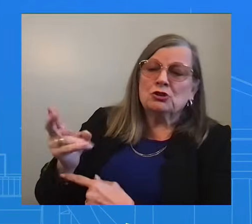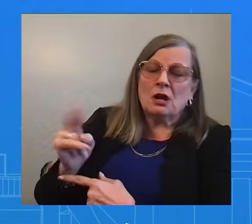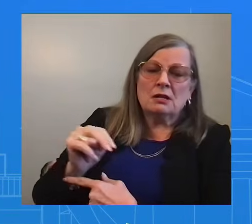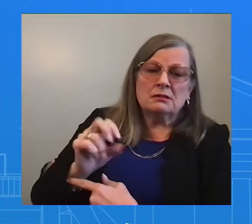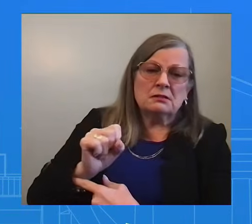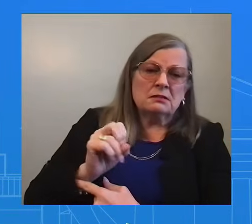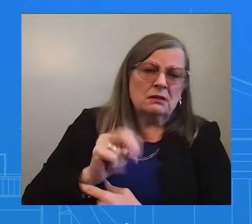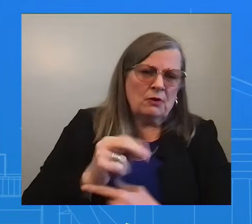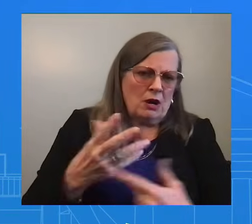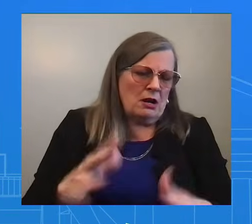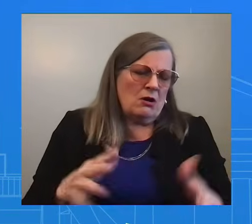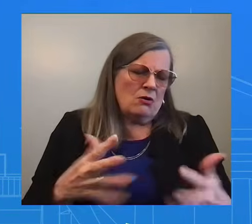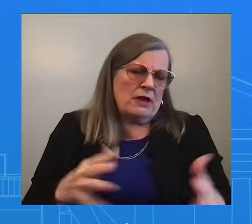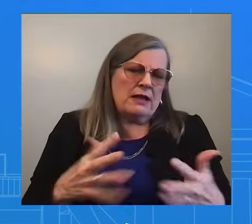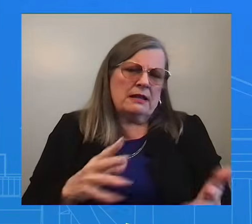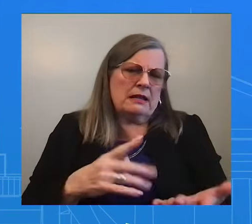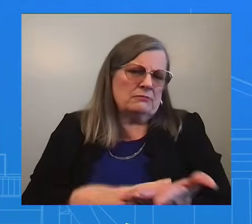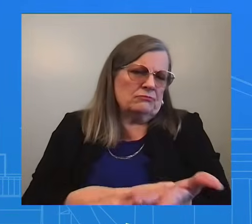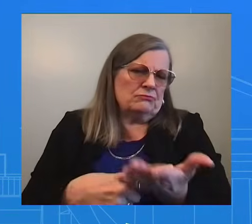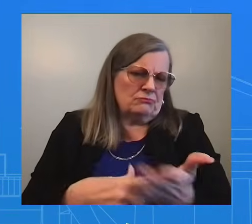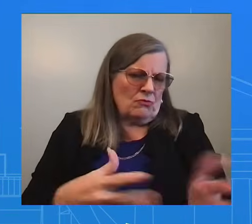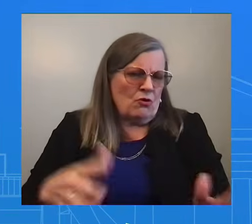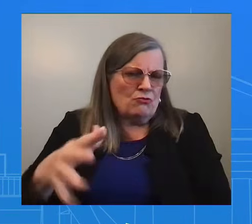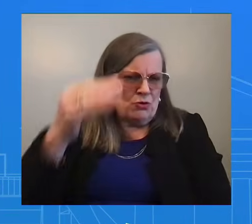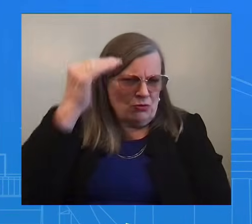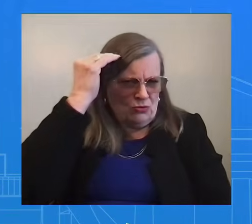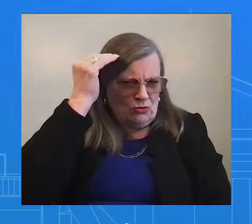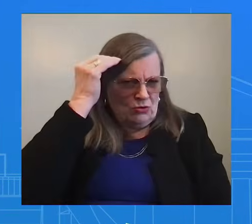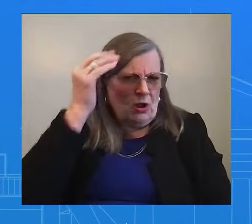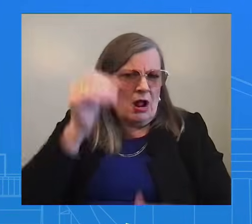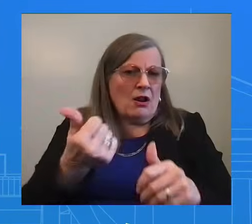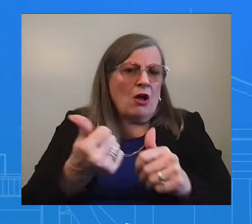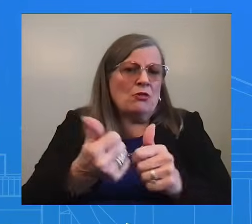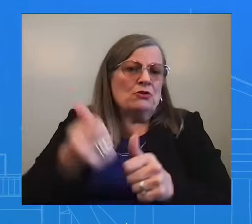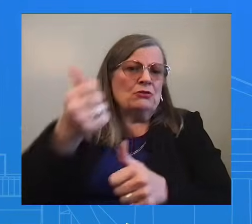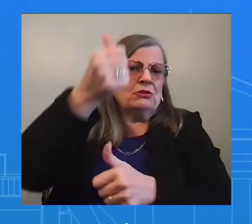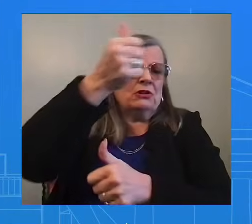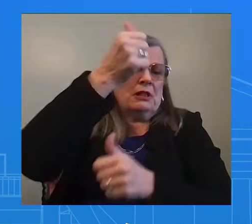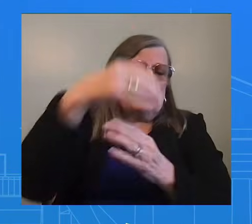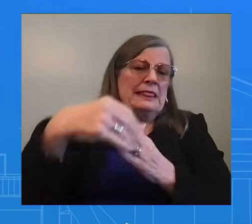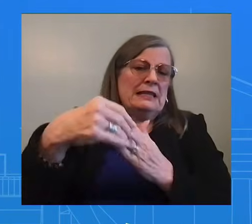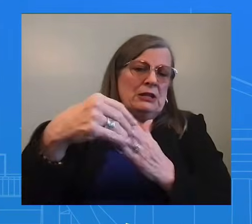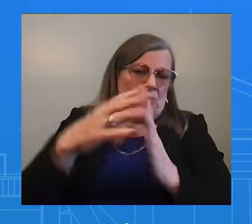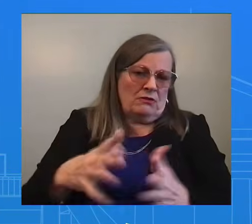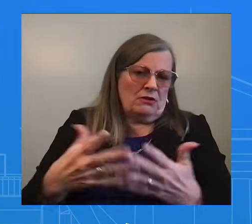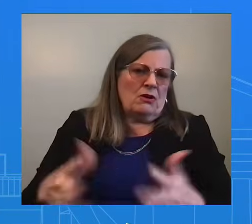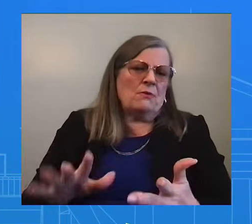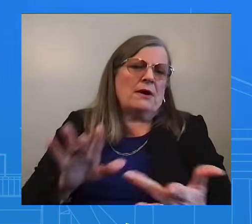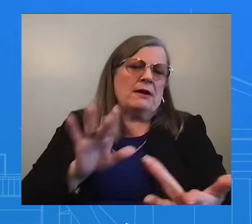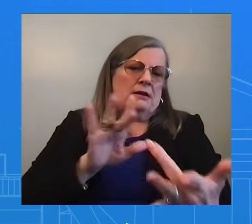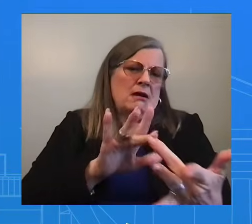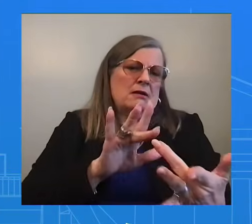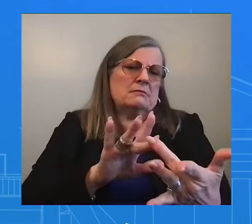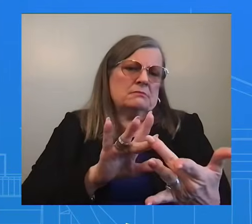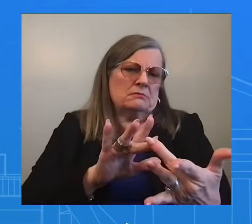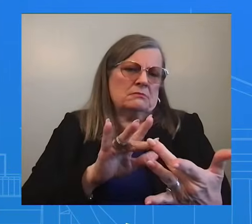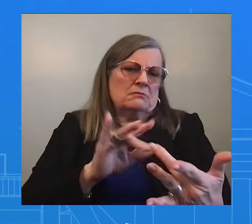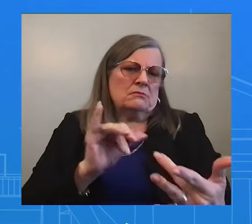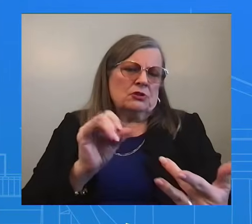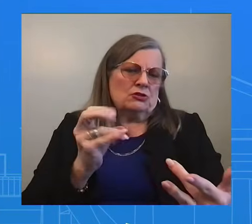and other senior leadership here at the -- at the White House have been in touch with his -- if not his team, himself. And so, that is continuing --